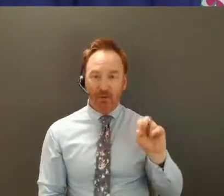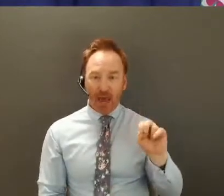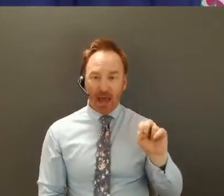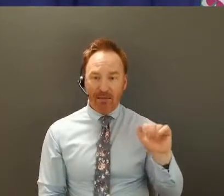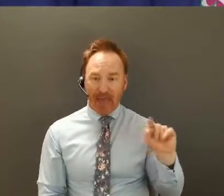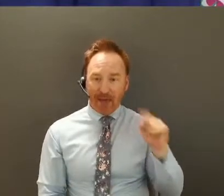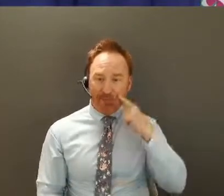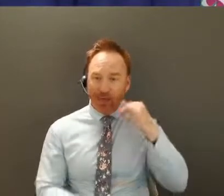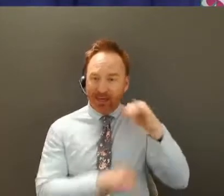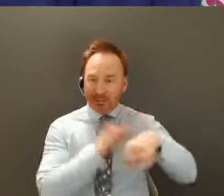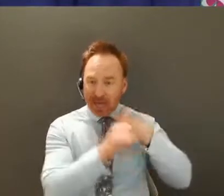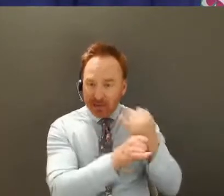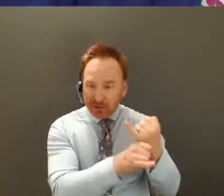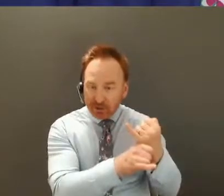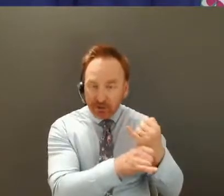In terms of percentage we are